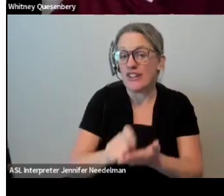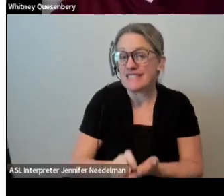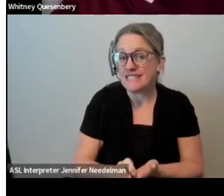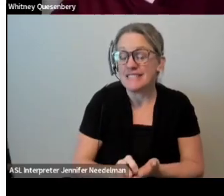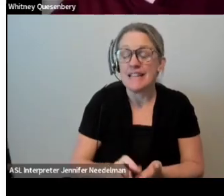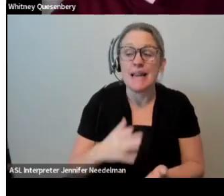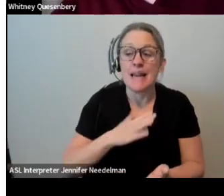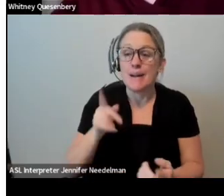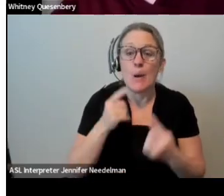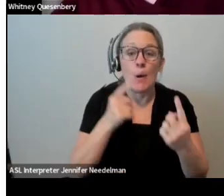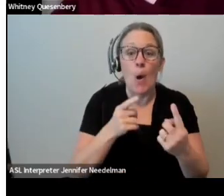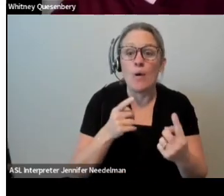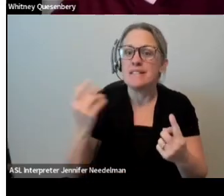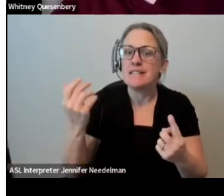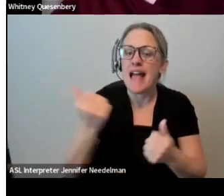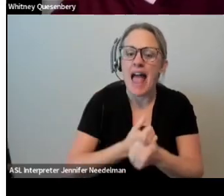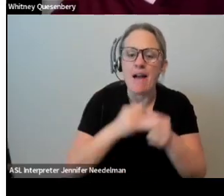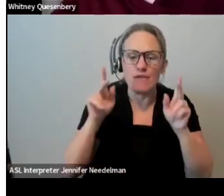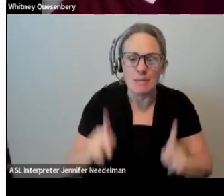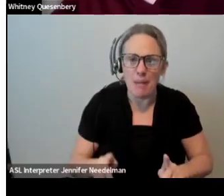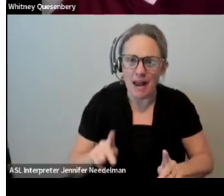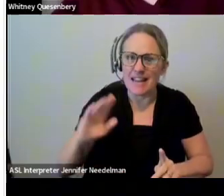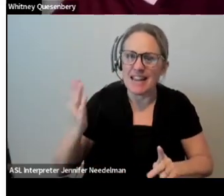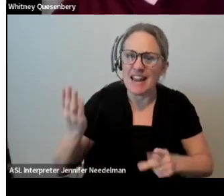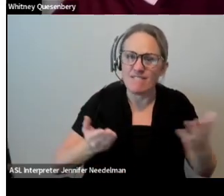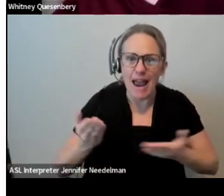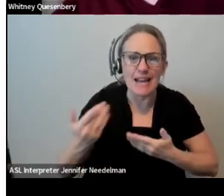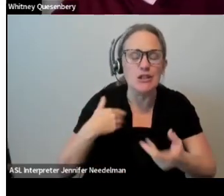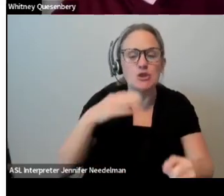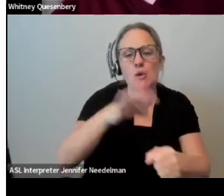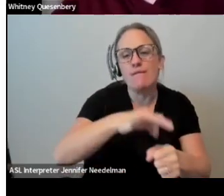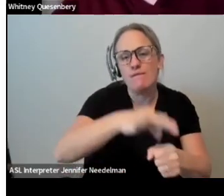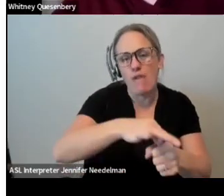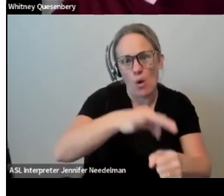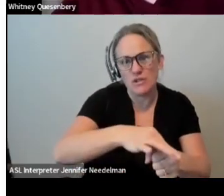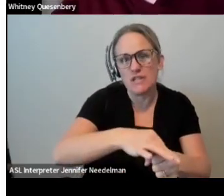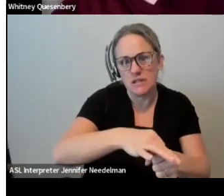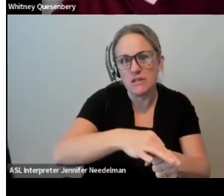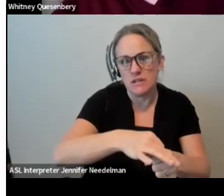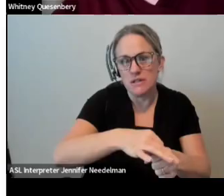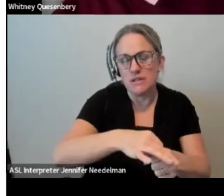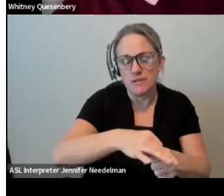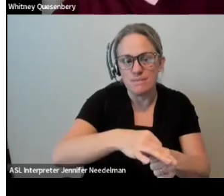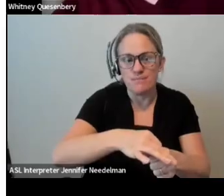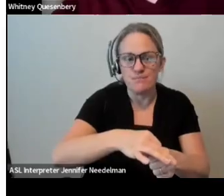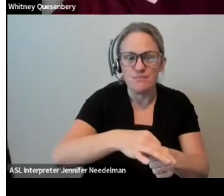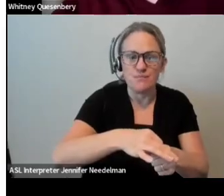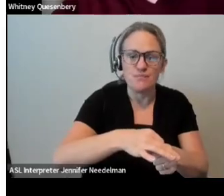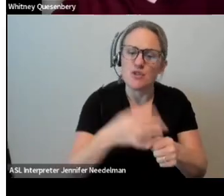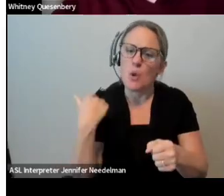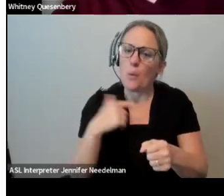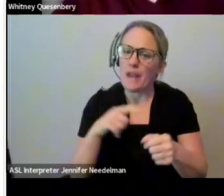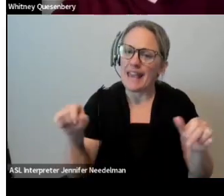to participate in elections and democracy by bridging the gap between the complexities of government and the needs of people, which is as broad